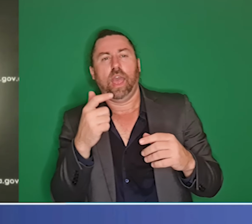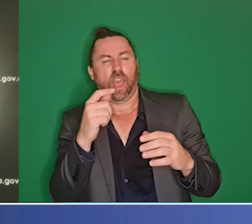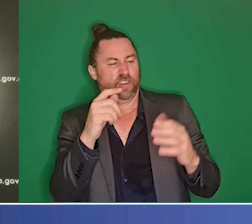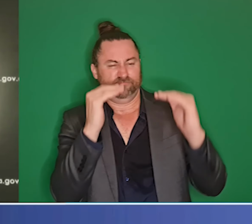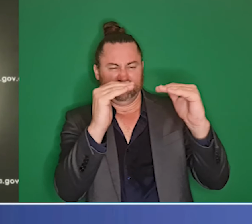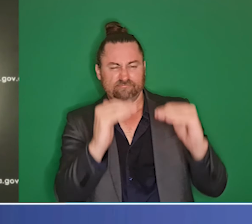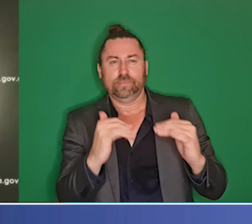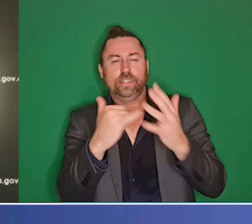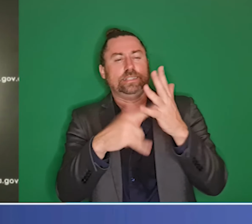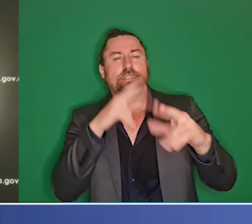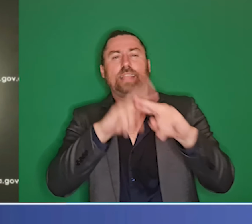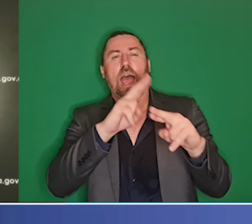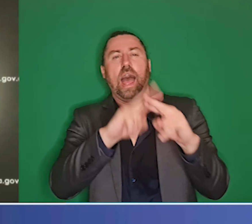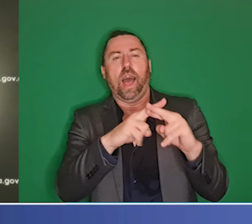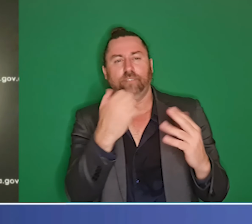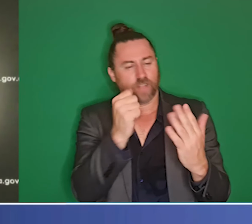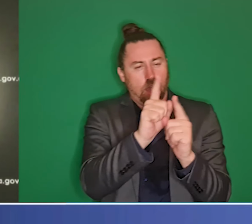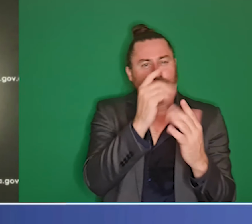The first of those have commenced this week.